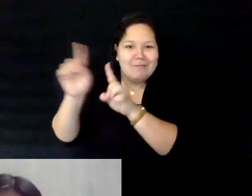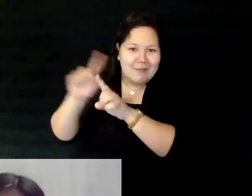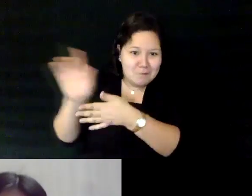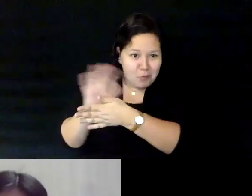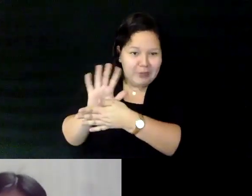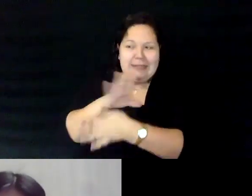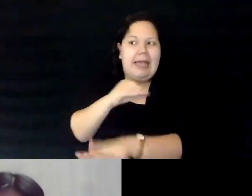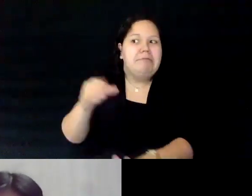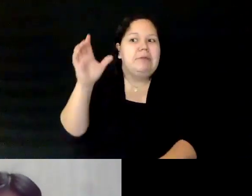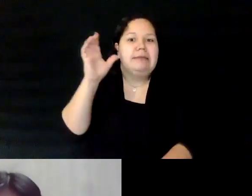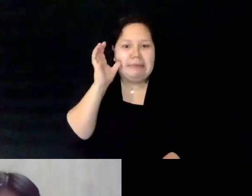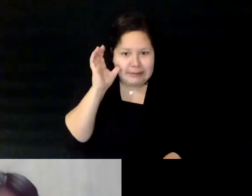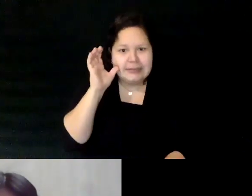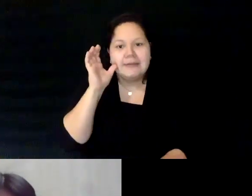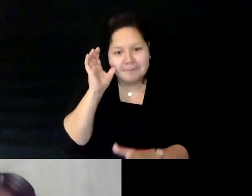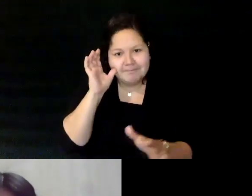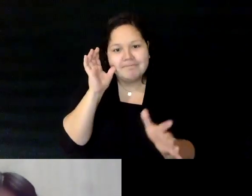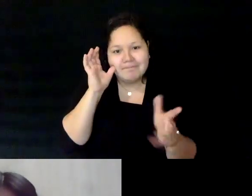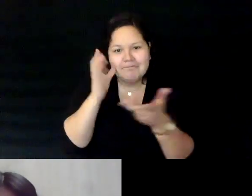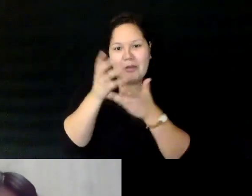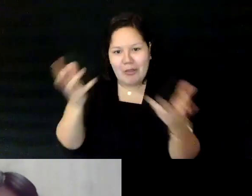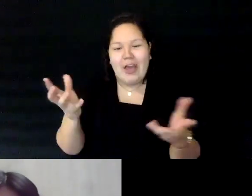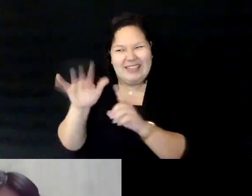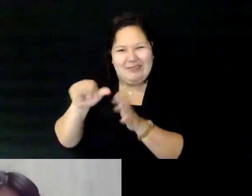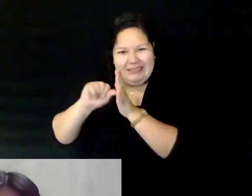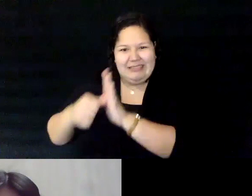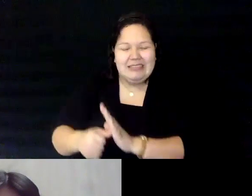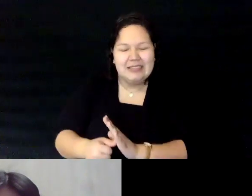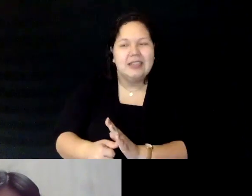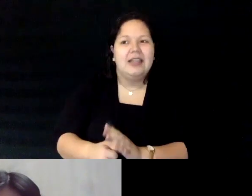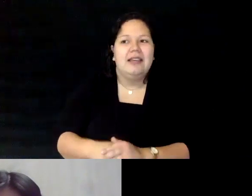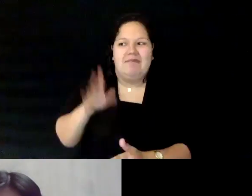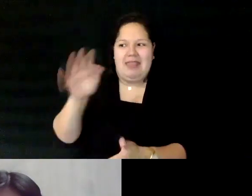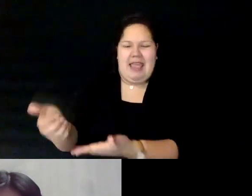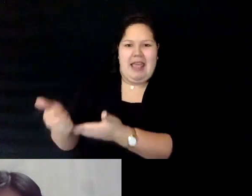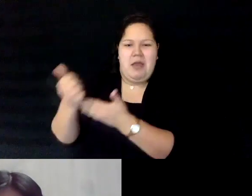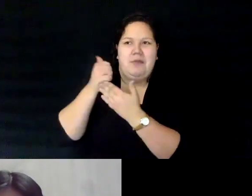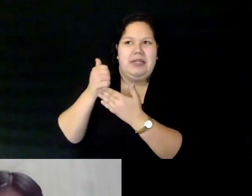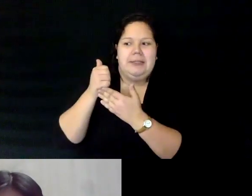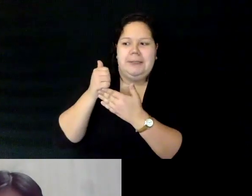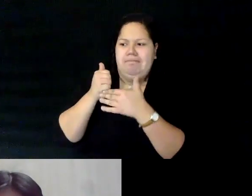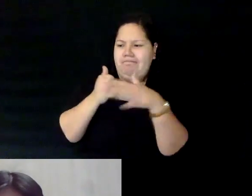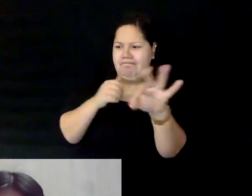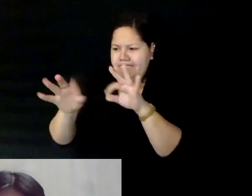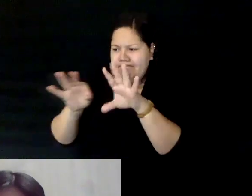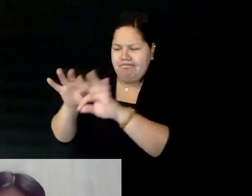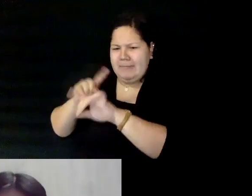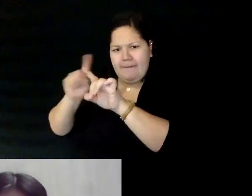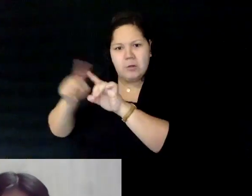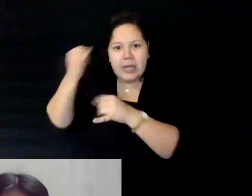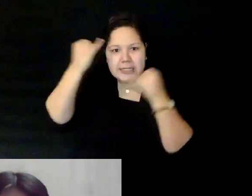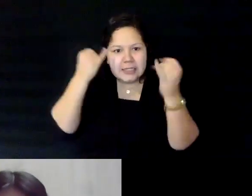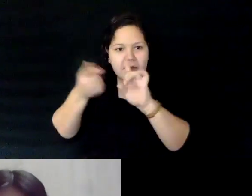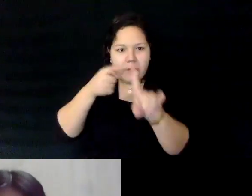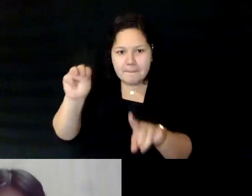a lot. And from there, I think, we took a lot of inspiration from the media that we were consuming,